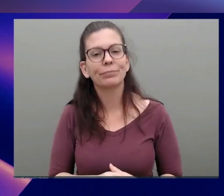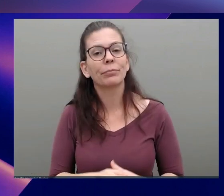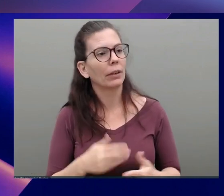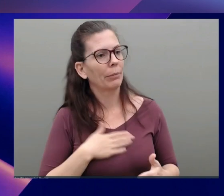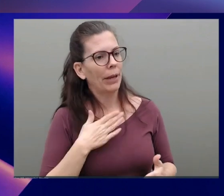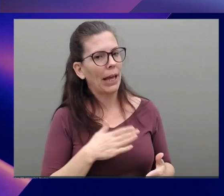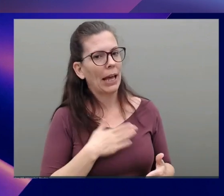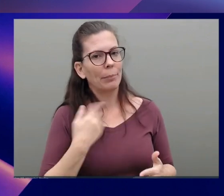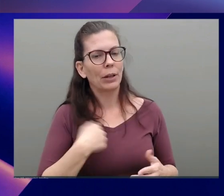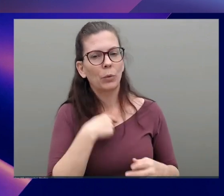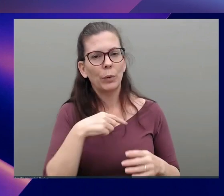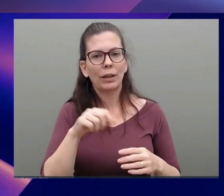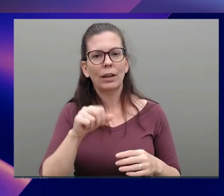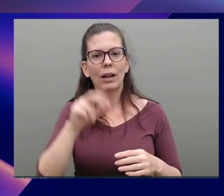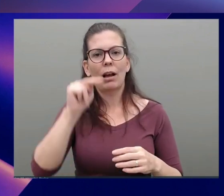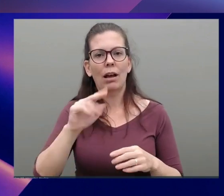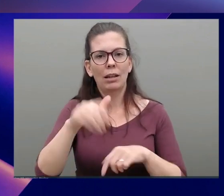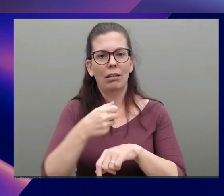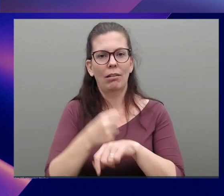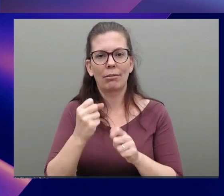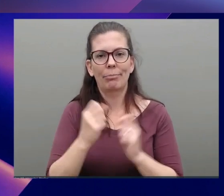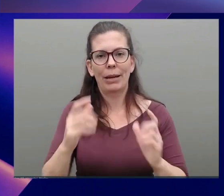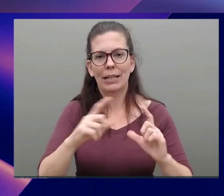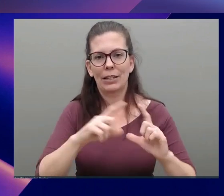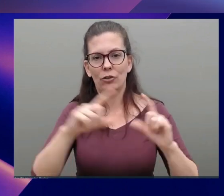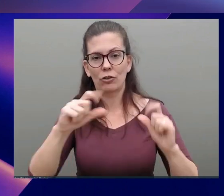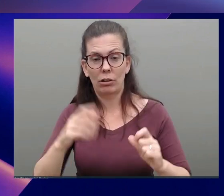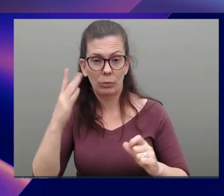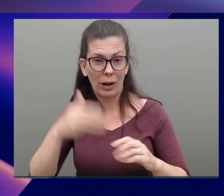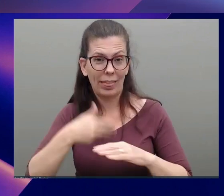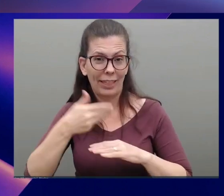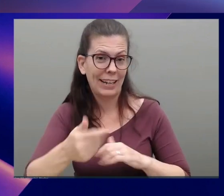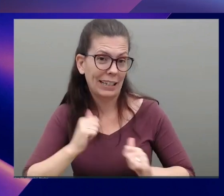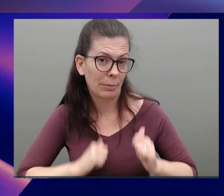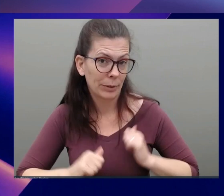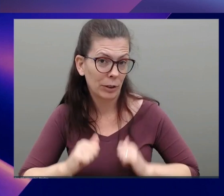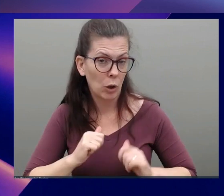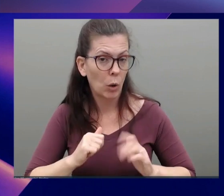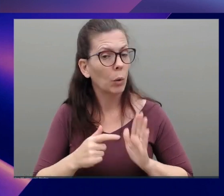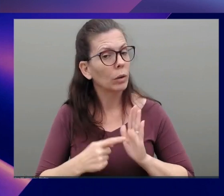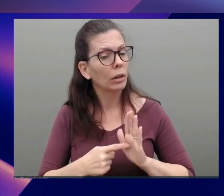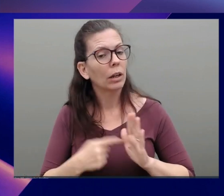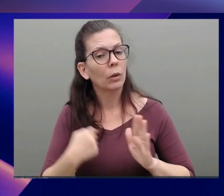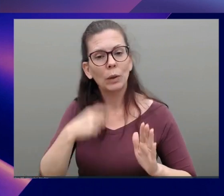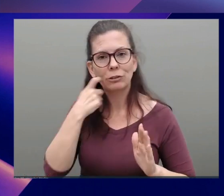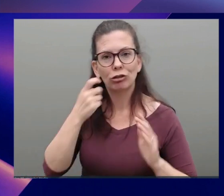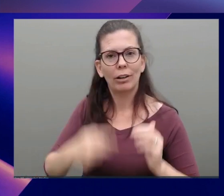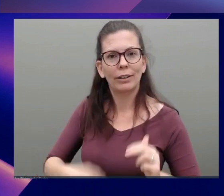lots of cards, because on the next episodes of our show, and we just leveled up, look at that.